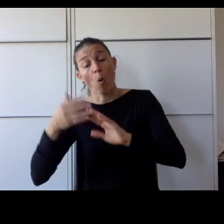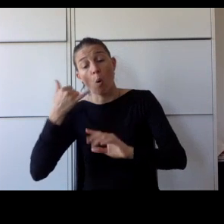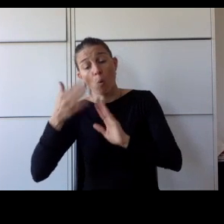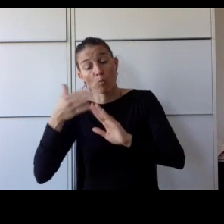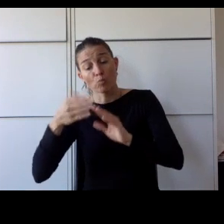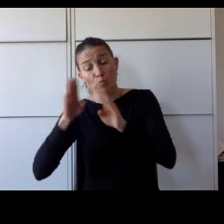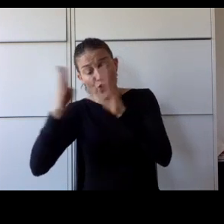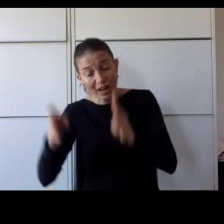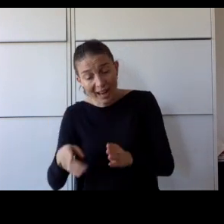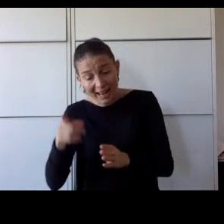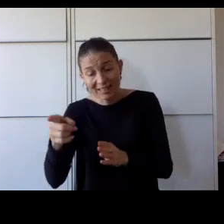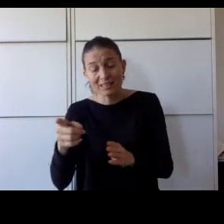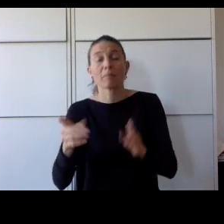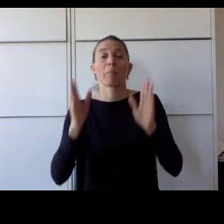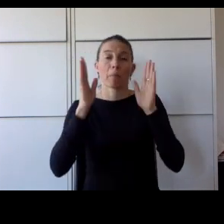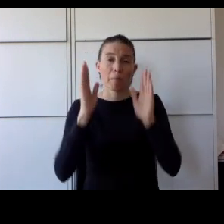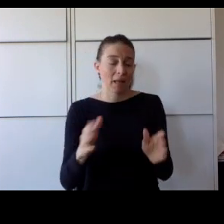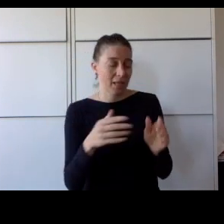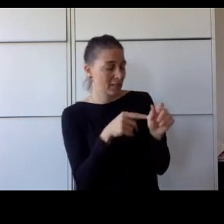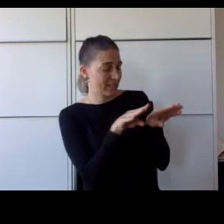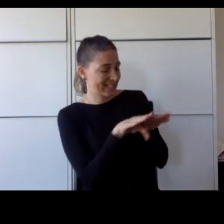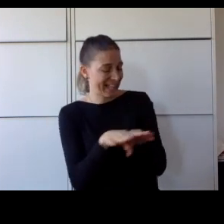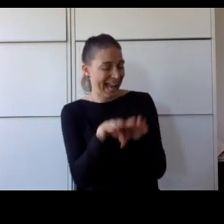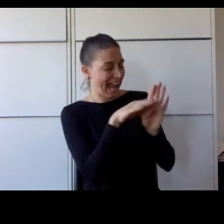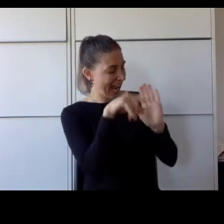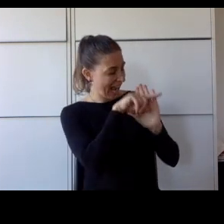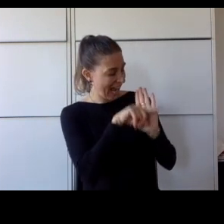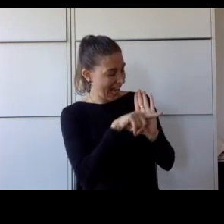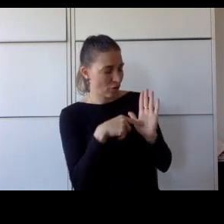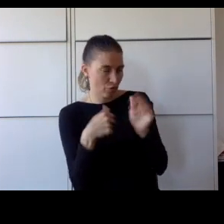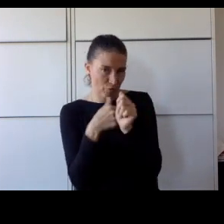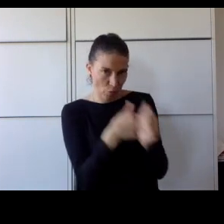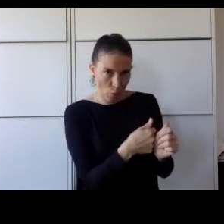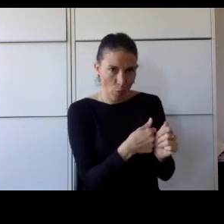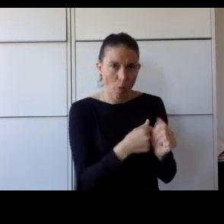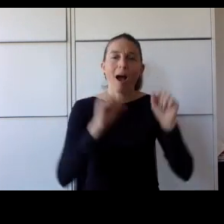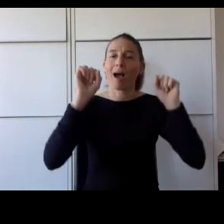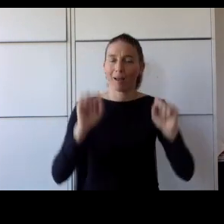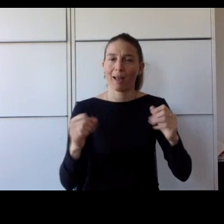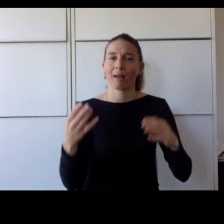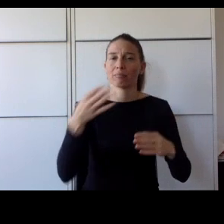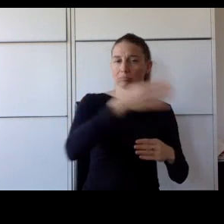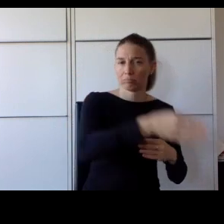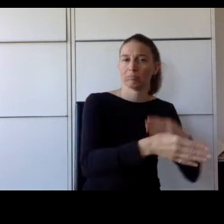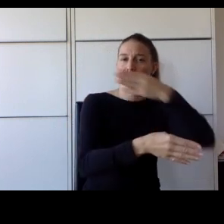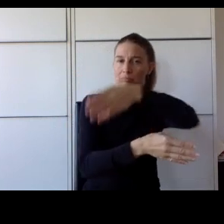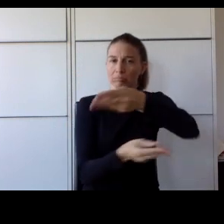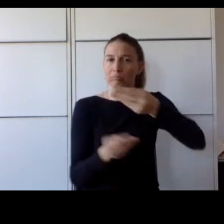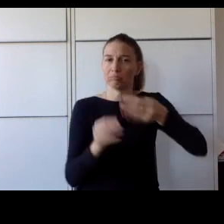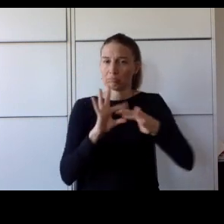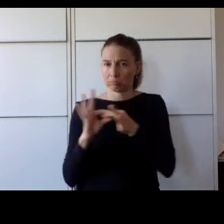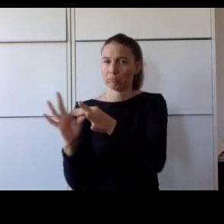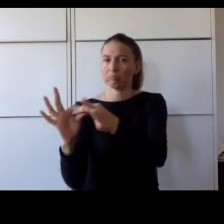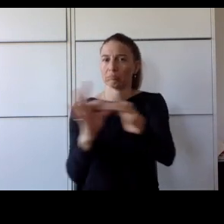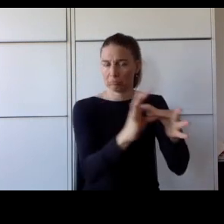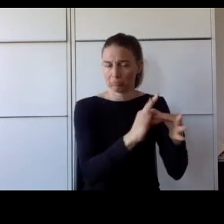and interoperability requirements concerning emergency communications. And we already mentioned, for example, real-time text